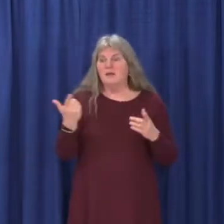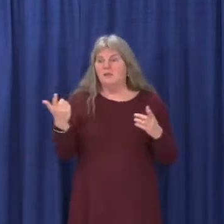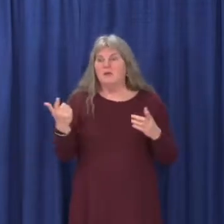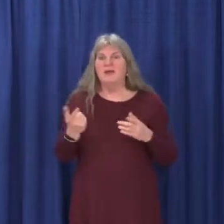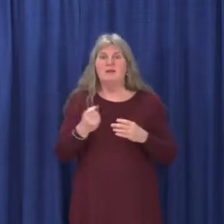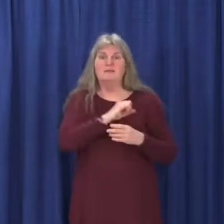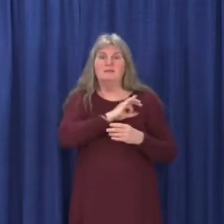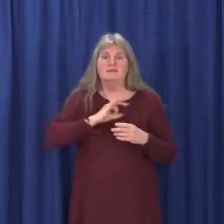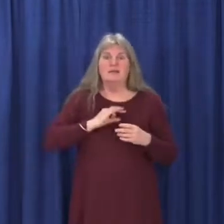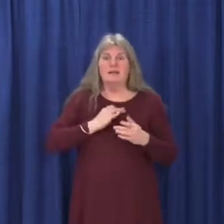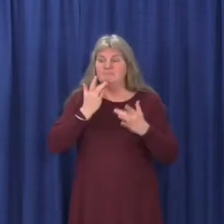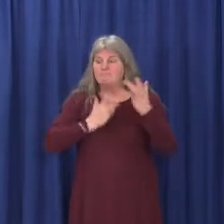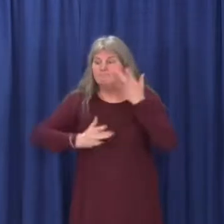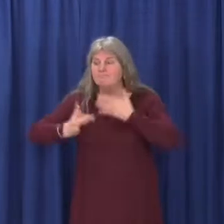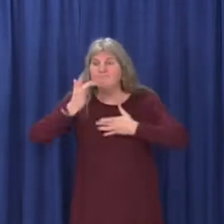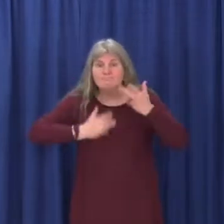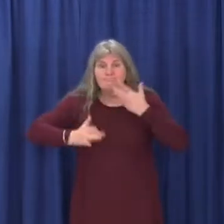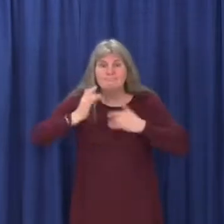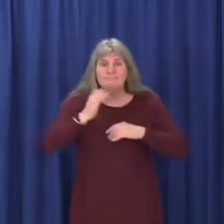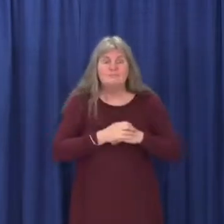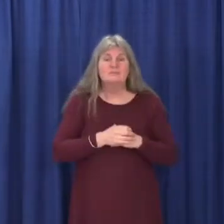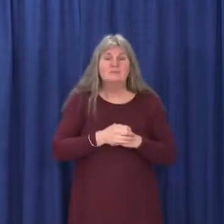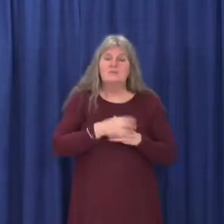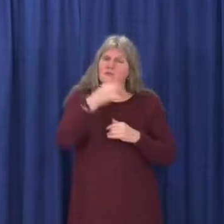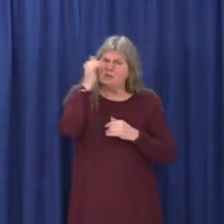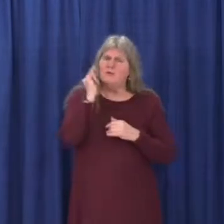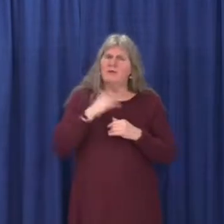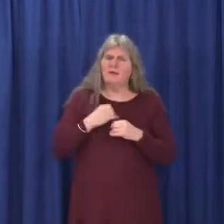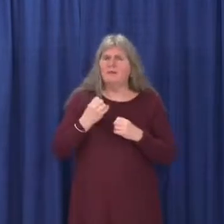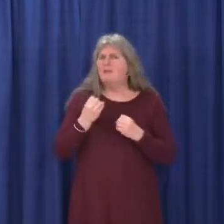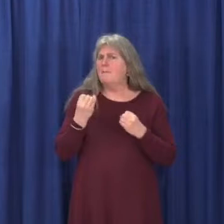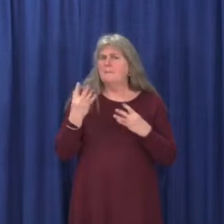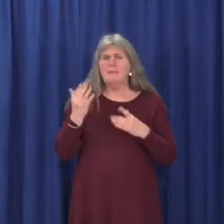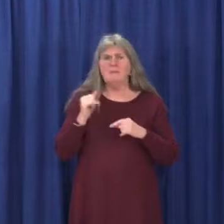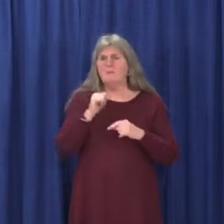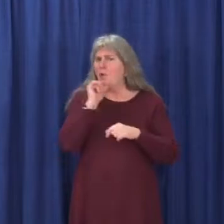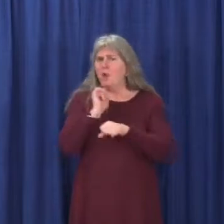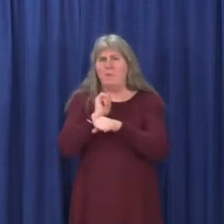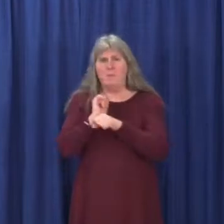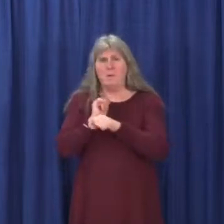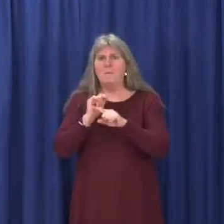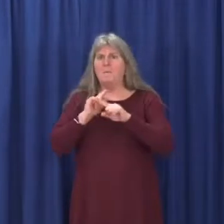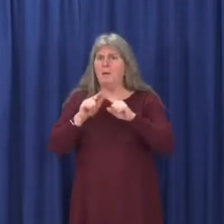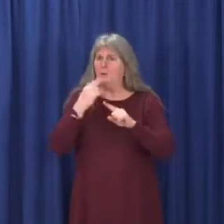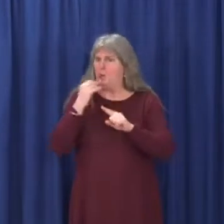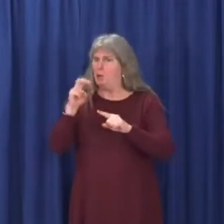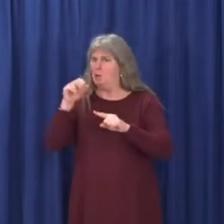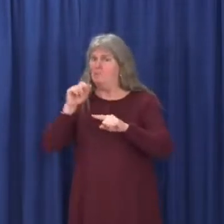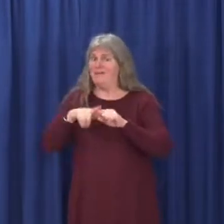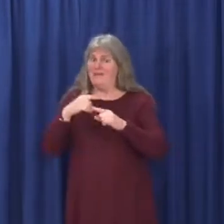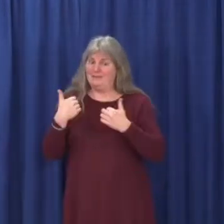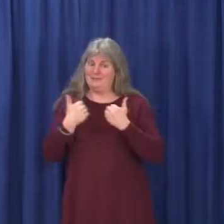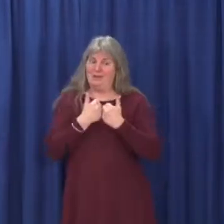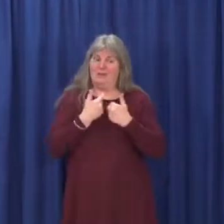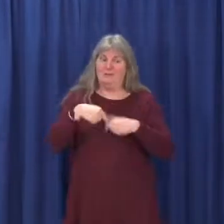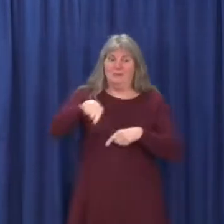Yukon continues to have the lowest unemployment rate in Canada, which is good news, but it does present challenges for employers.